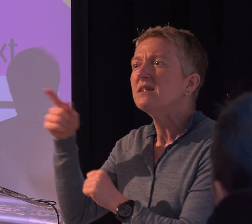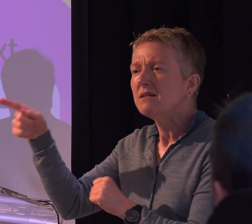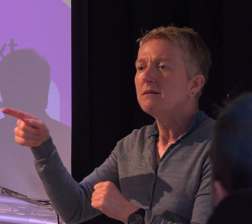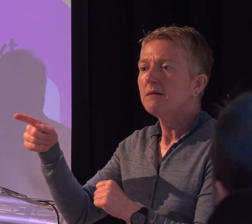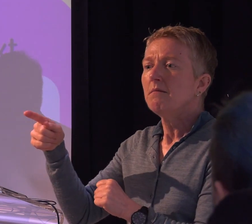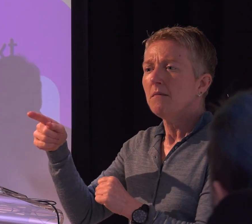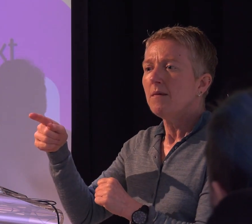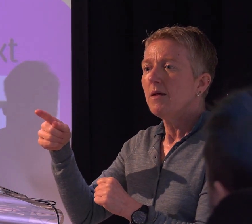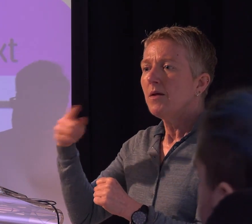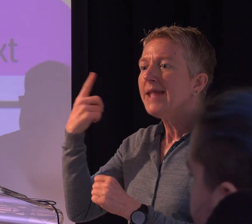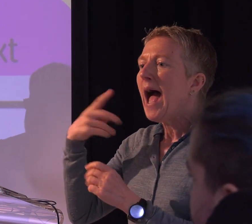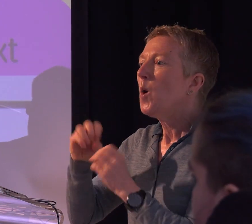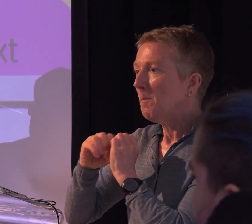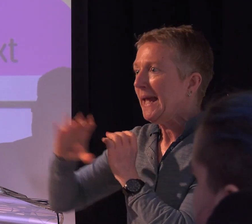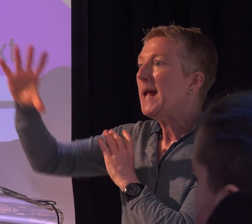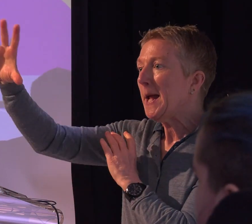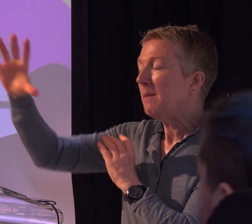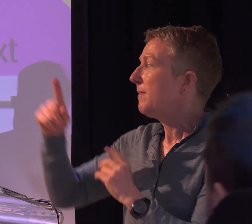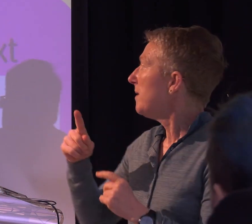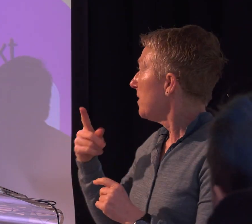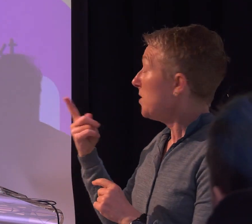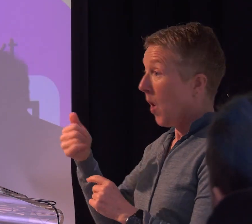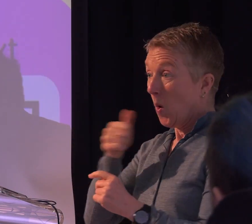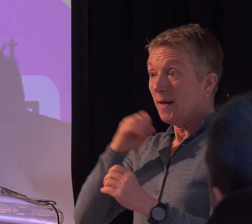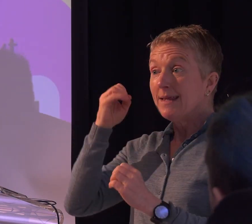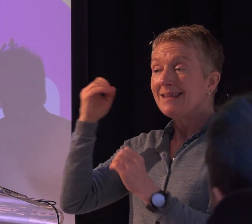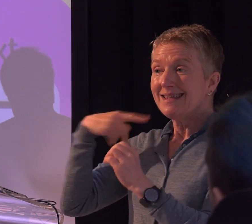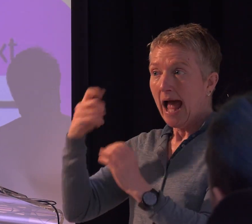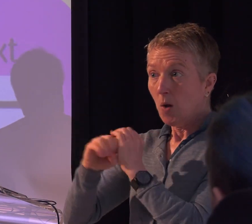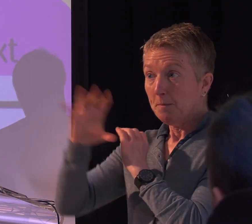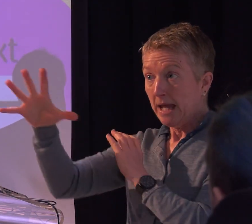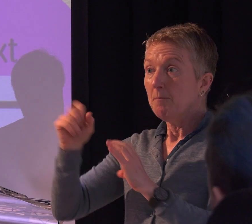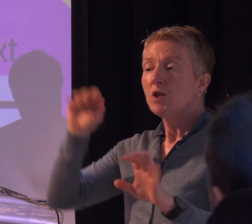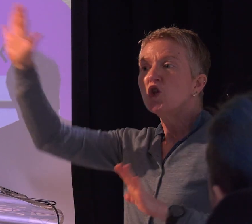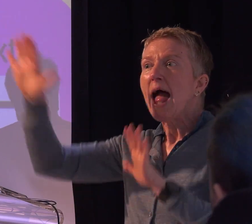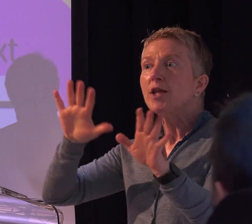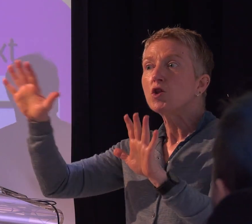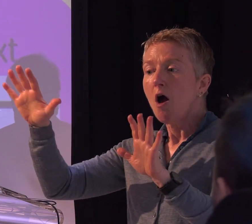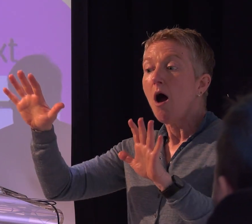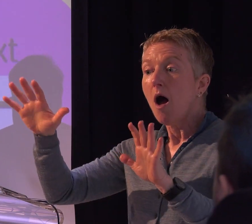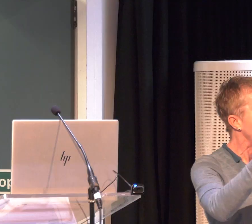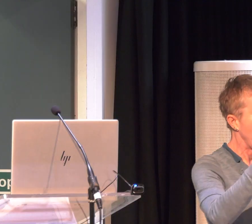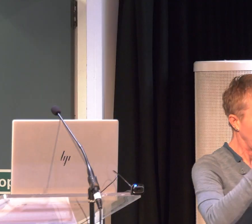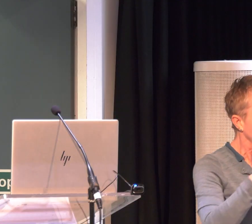using Soundbeam, which is basically a gesture based interface to allow autistic children to control music,